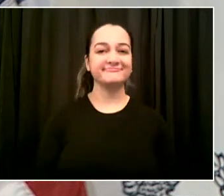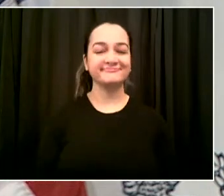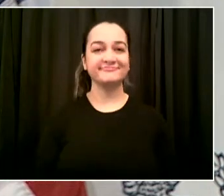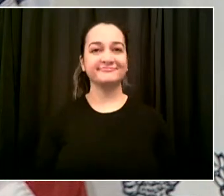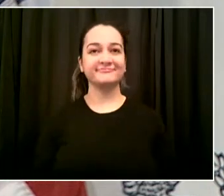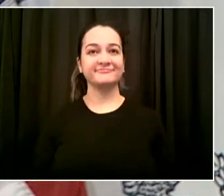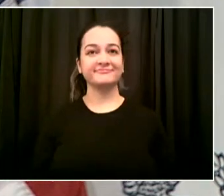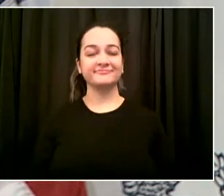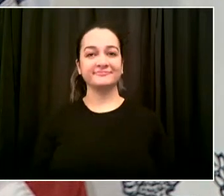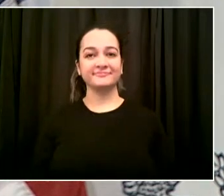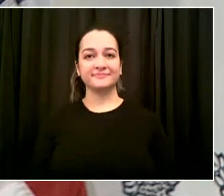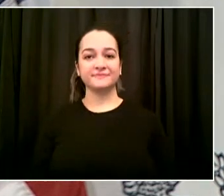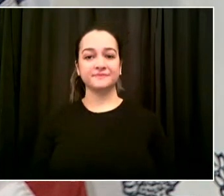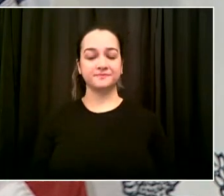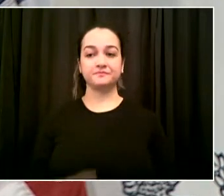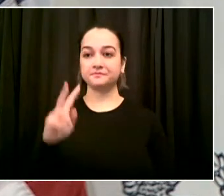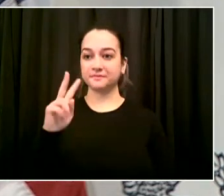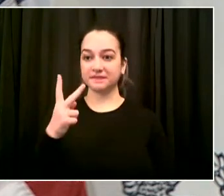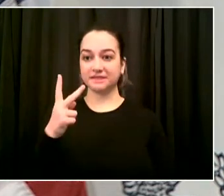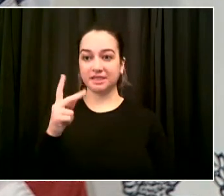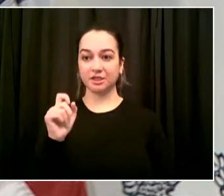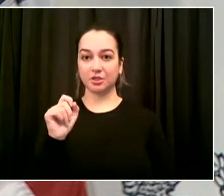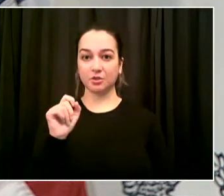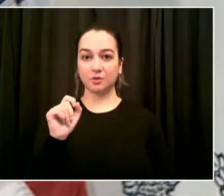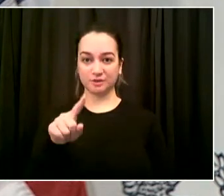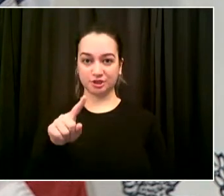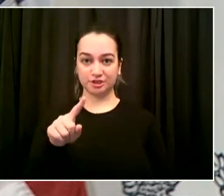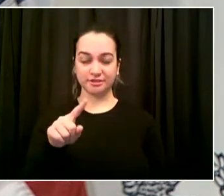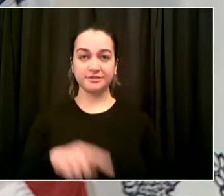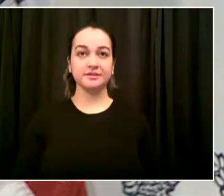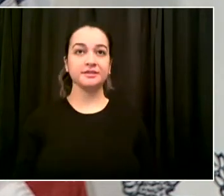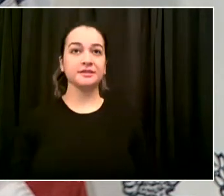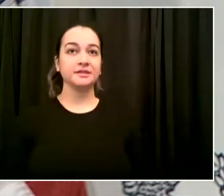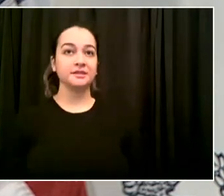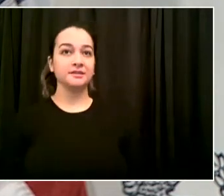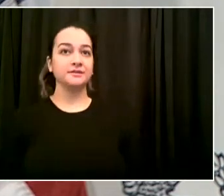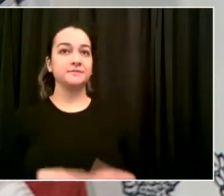HAVE TO FIND A WAY TO KMAE E THE SSPLUPY GROW. I'M CONFIDENT IT'S COMING AND WE BETTER BE